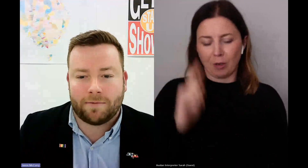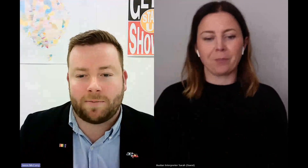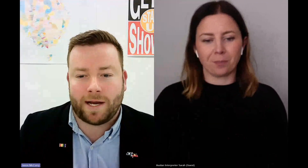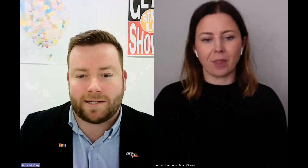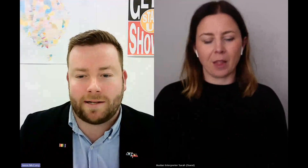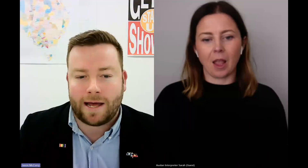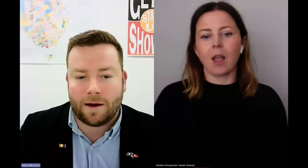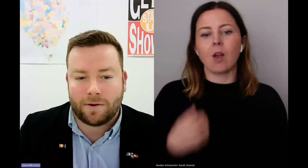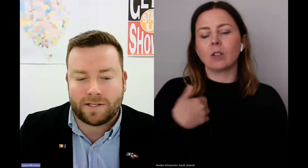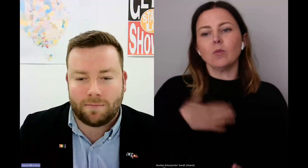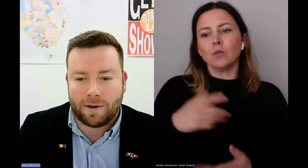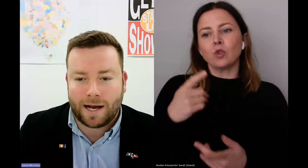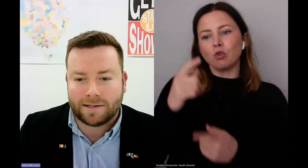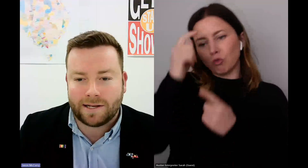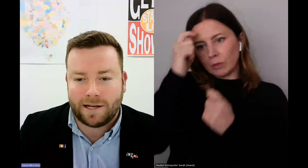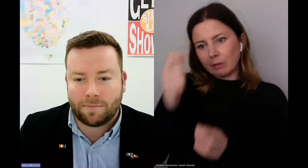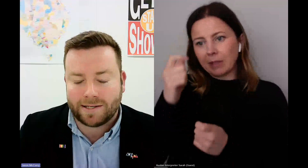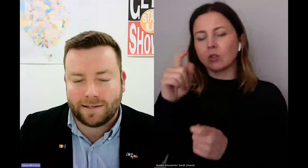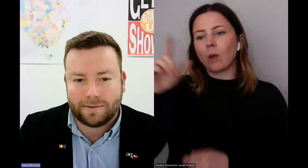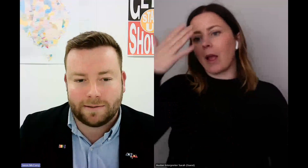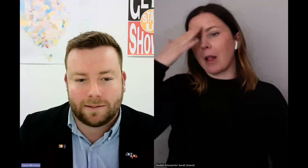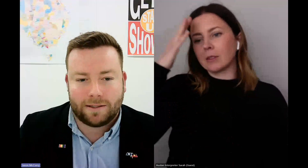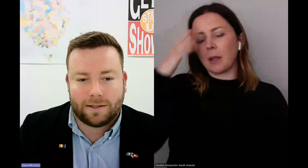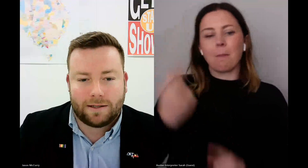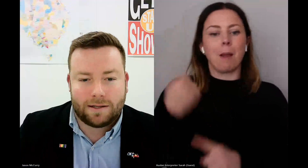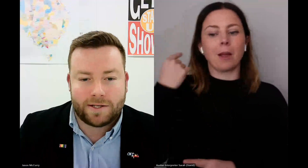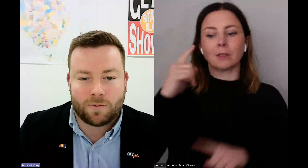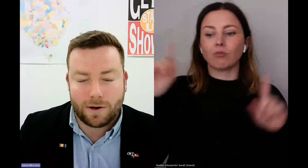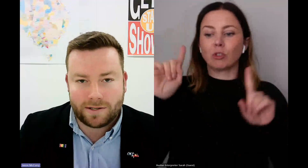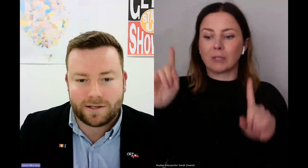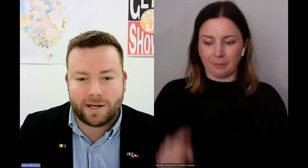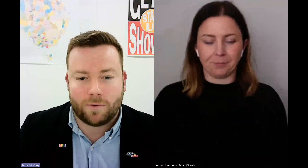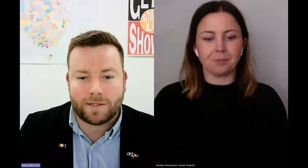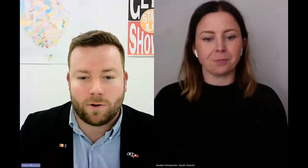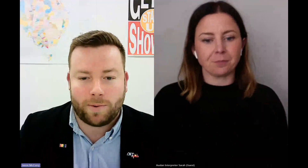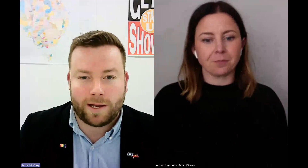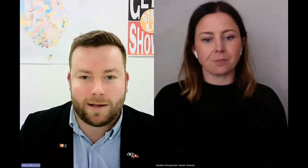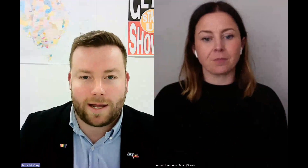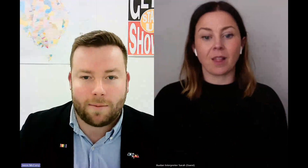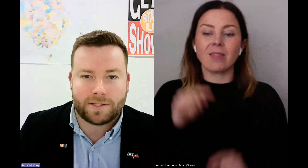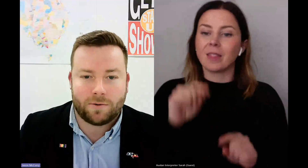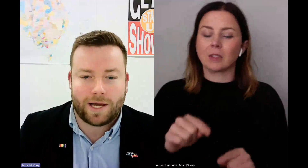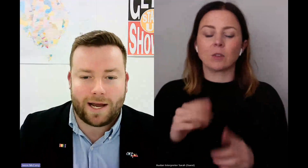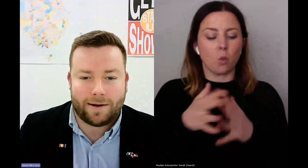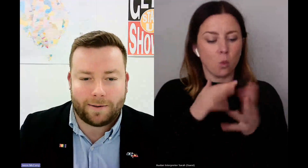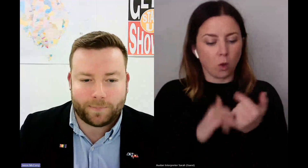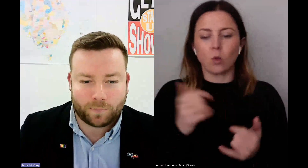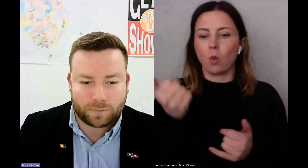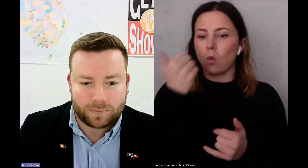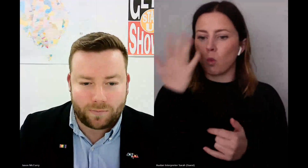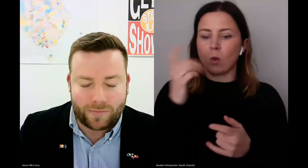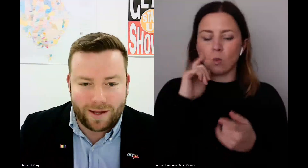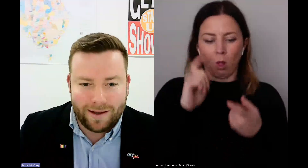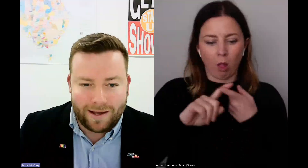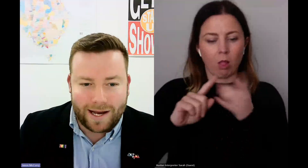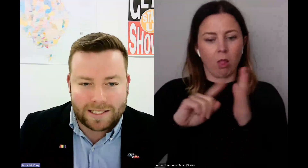deep respects their Elders past and present. This was and always will be Aboriginal land.